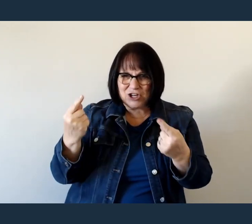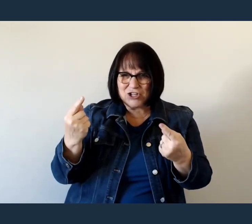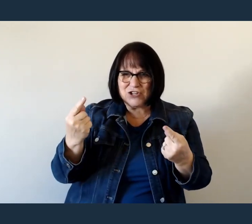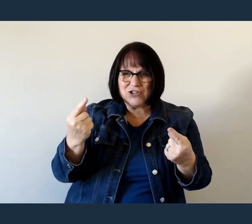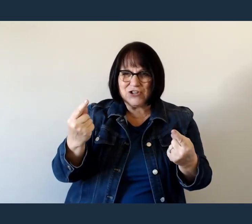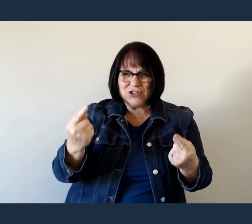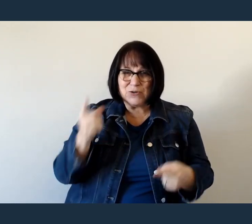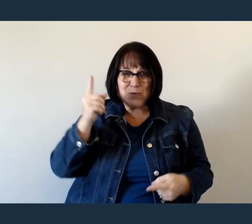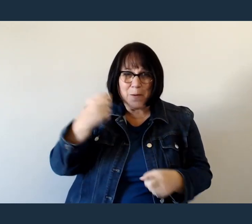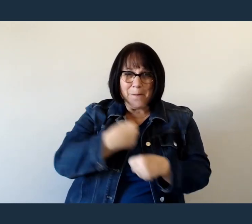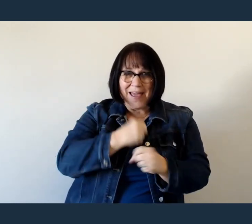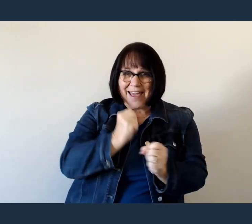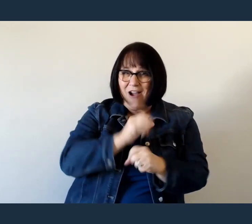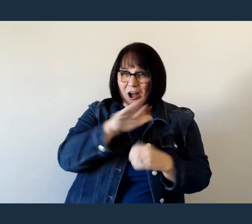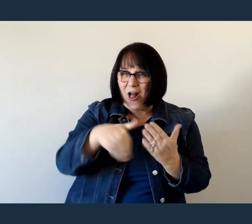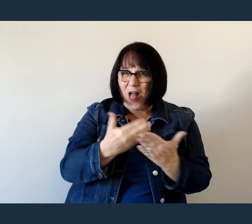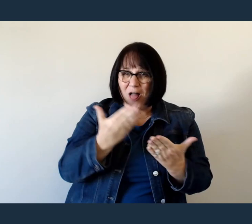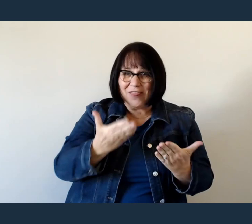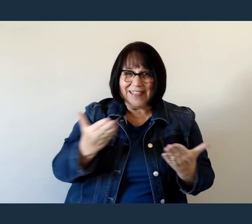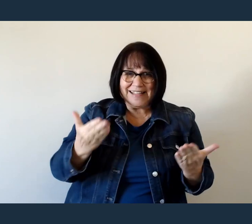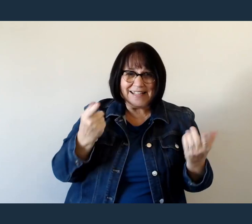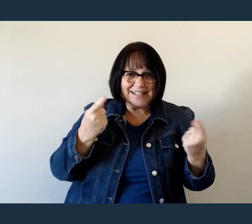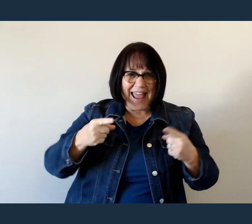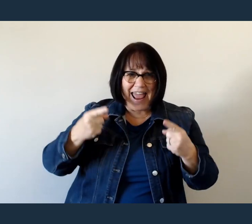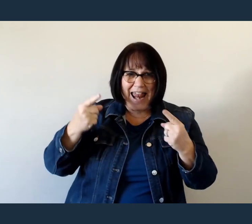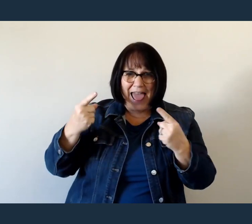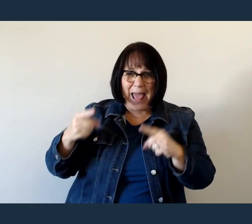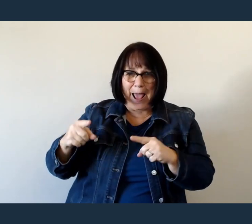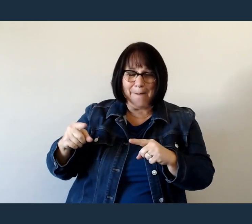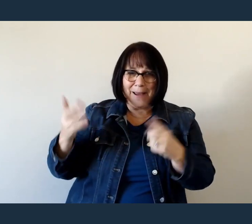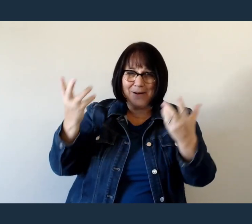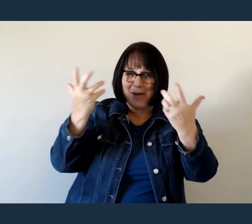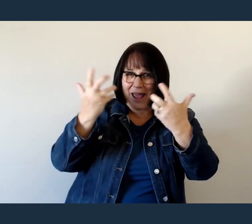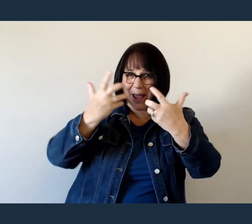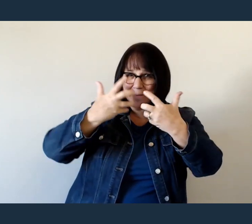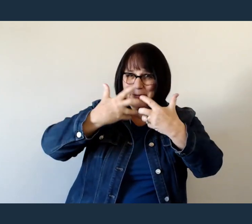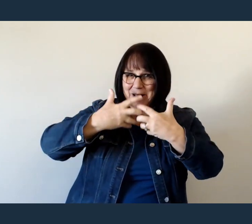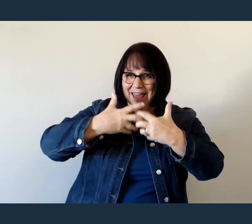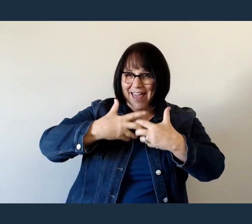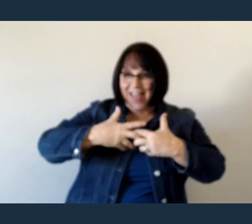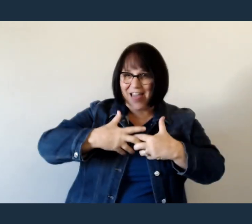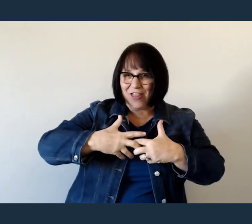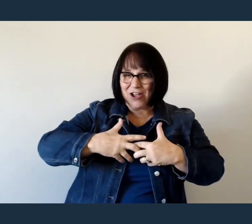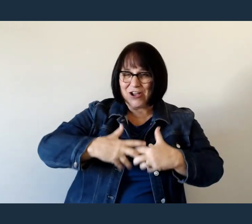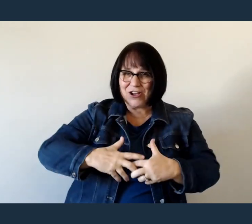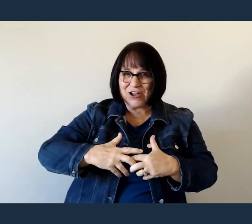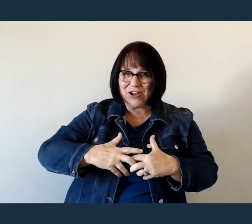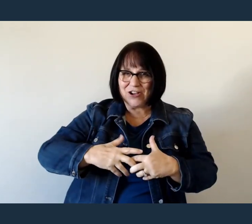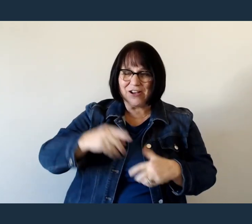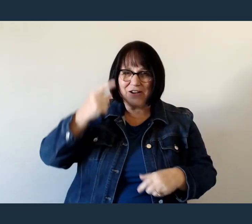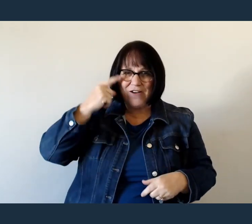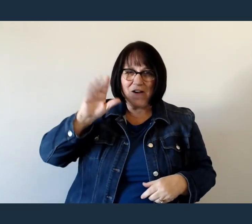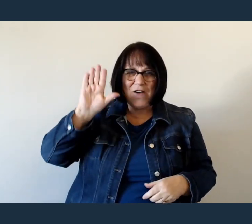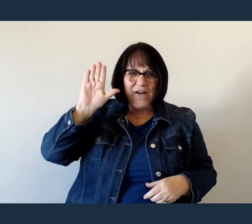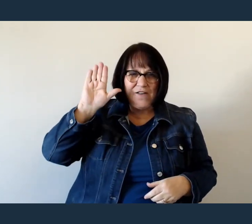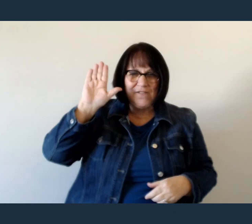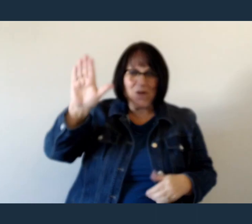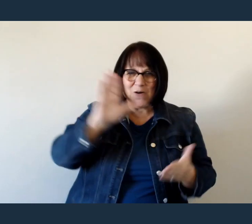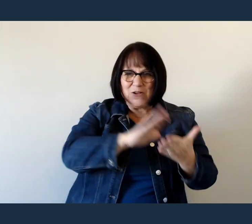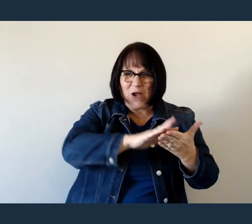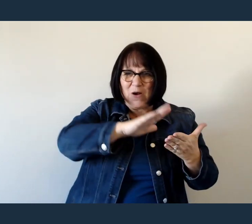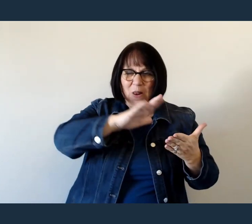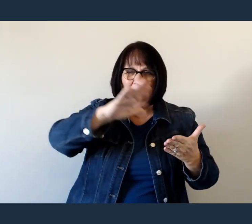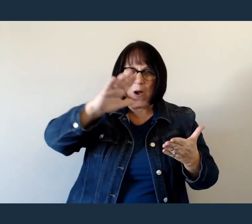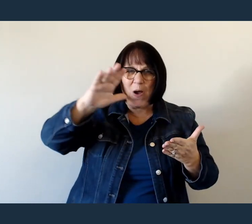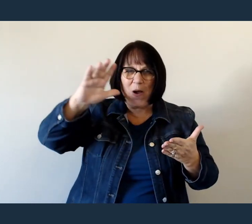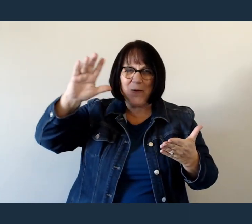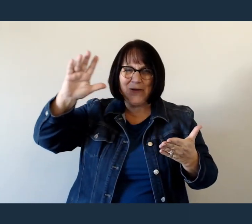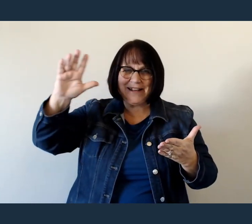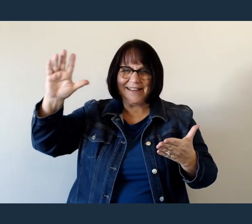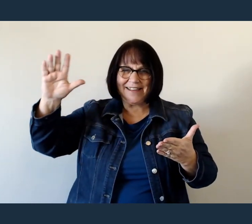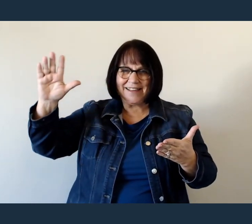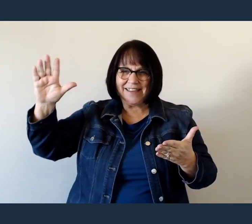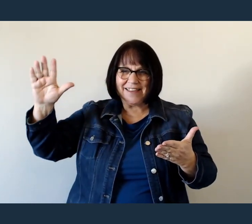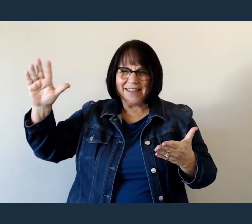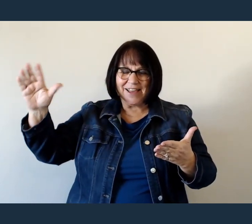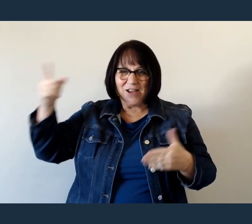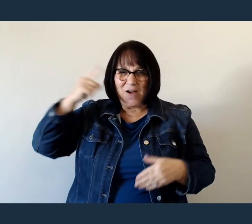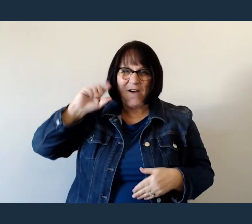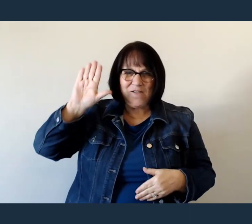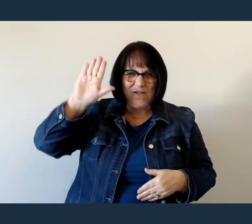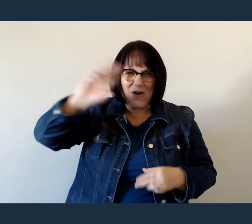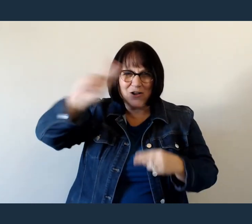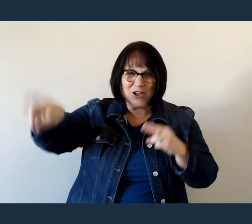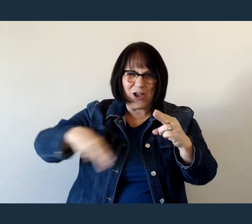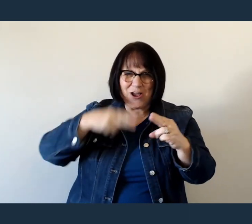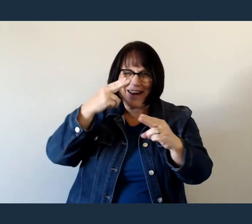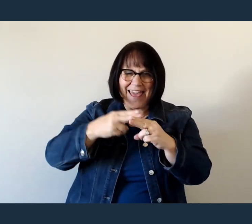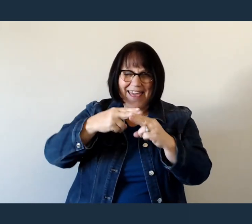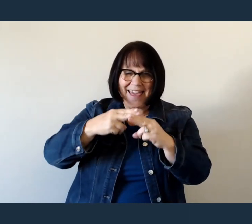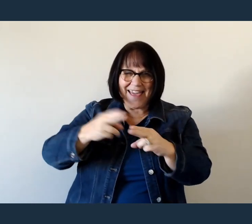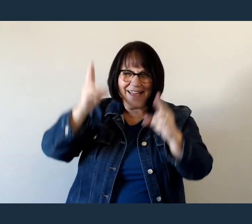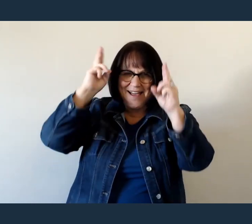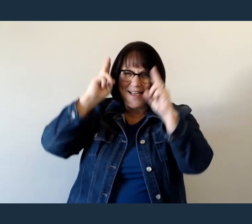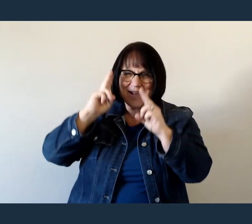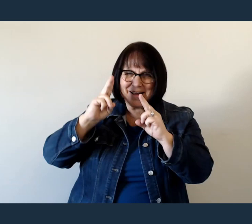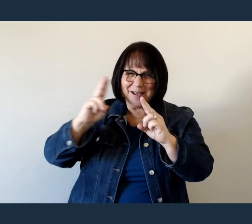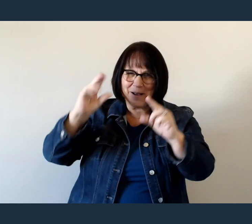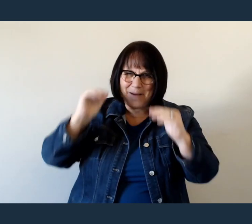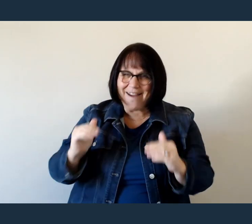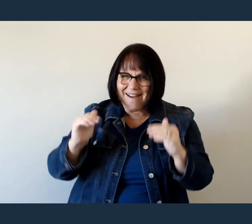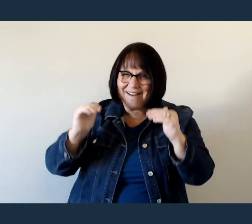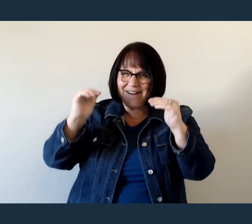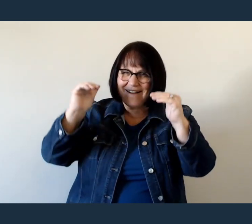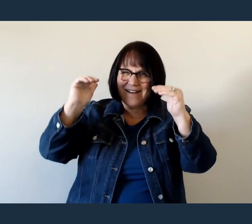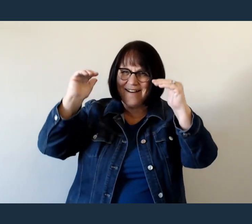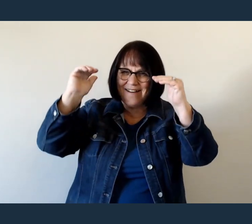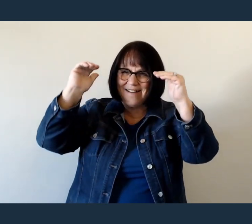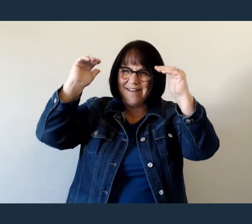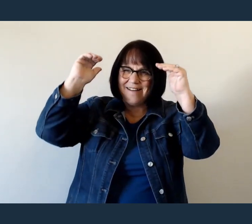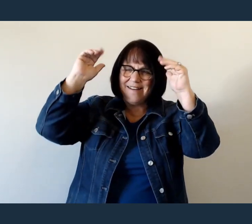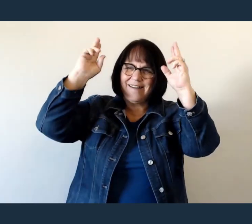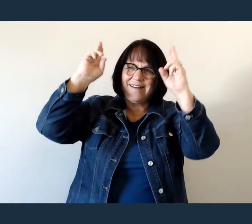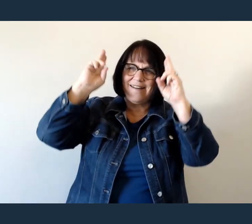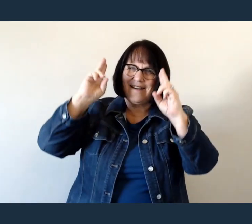You make all things work together For Your glory and for Your name